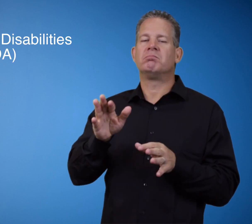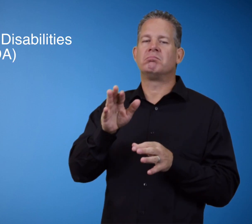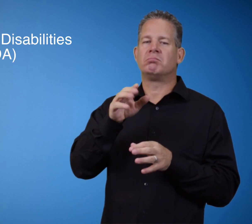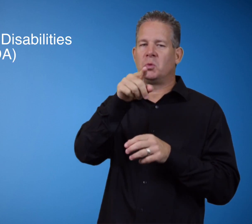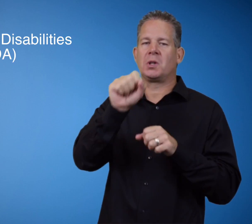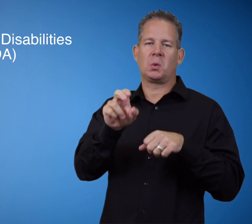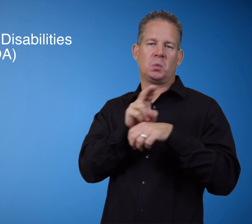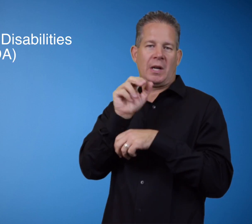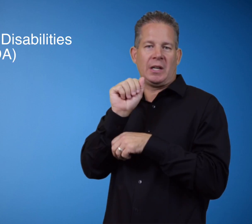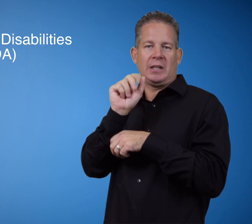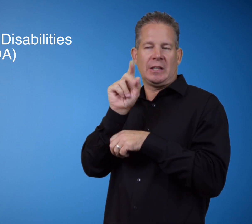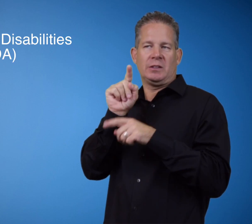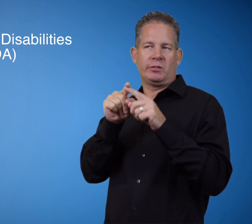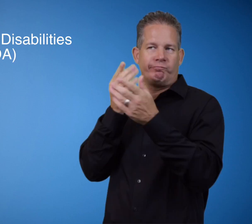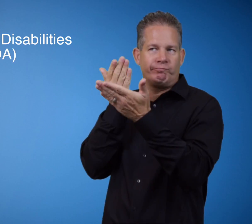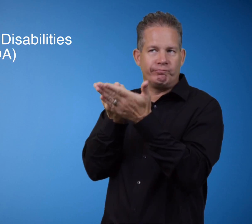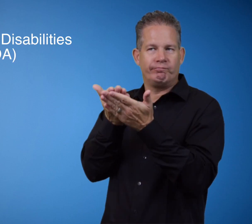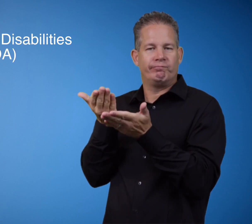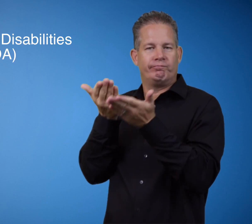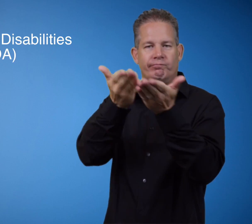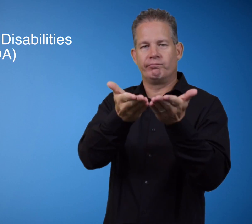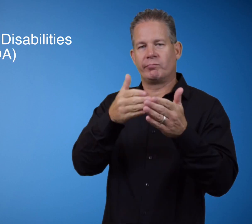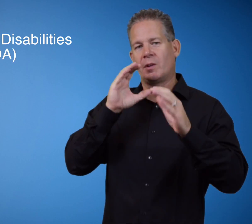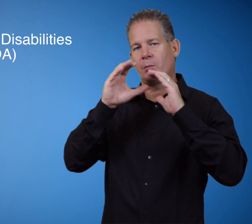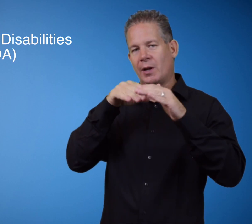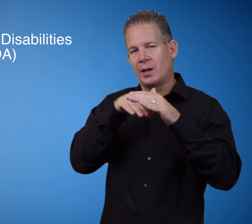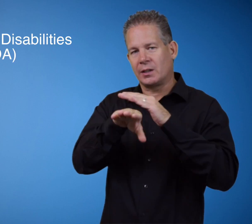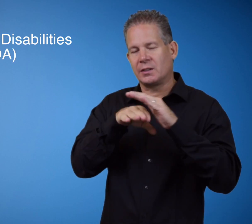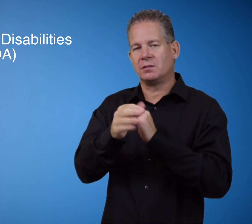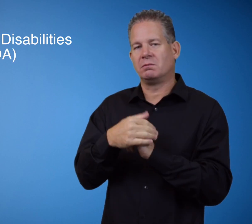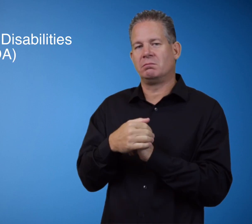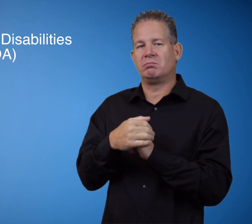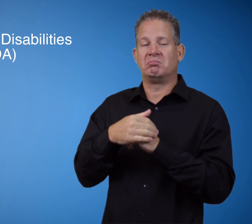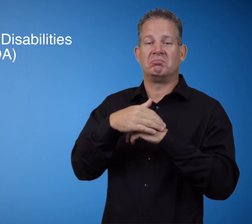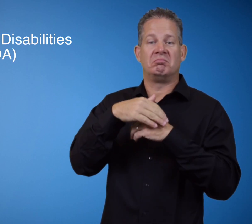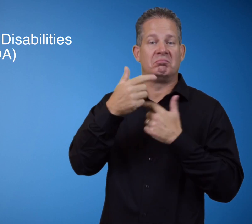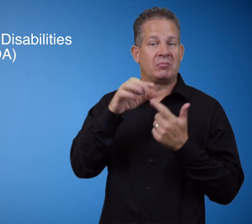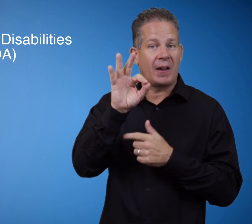that doesn't provide interpreters, you can use the ADA law to prove your case that you need communication access.